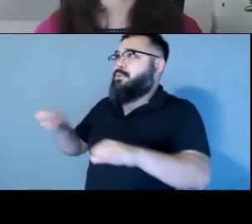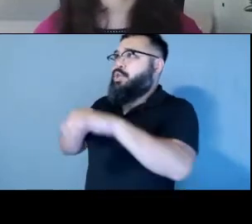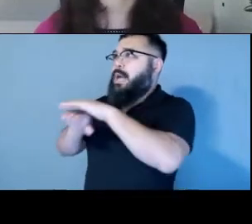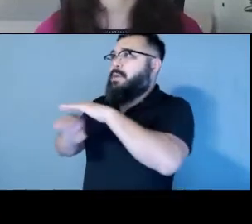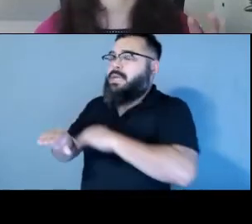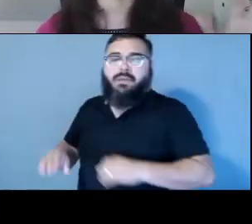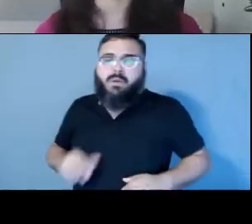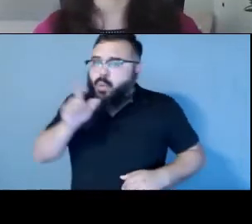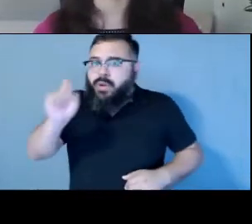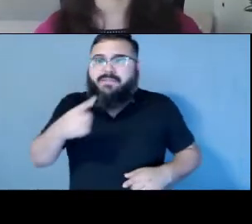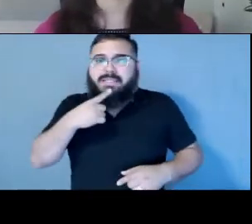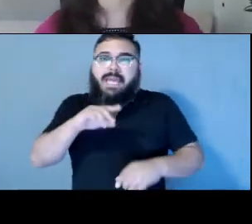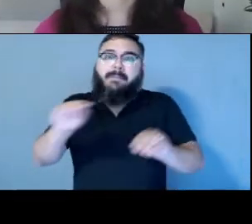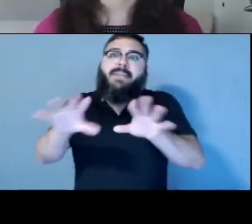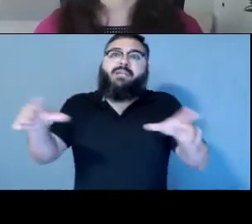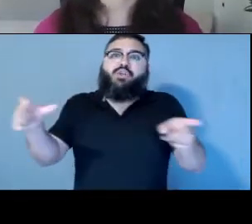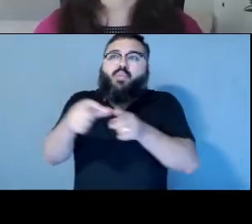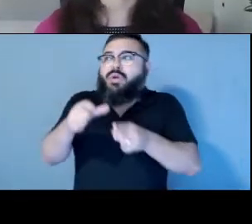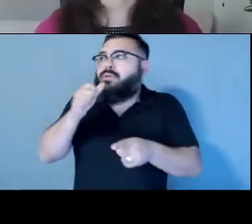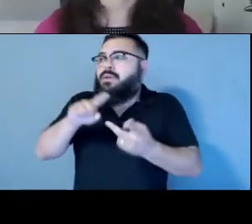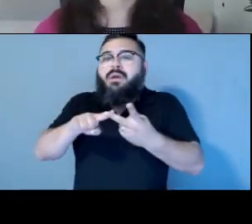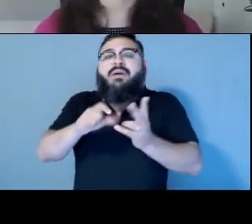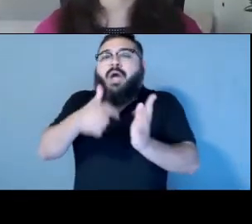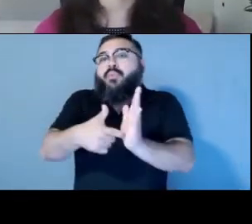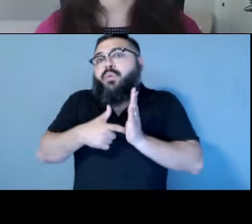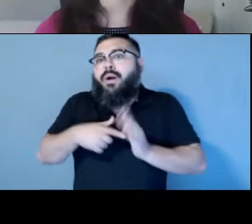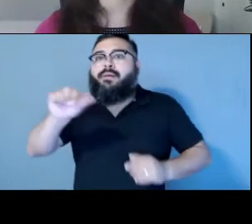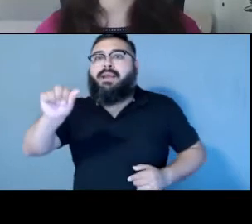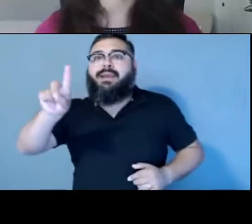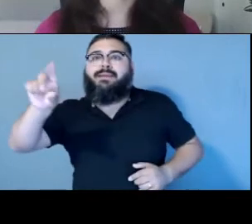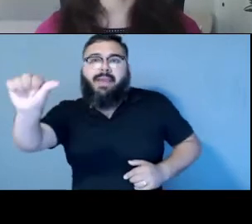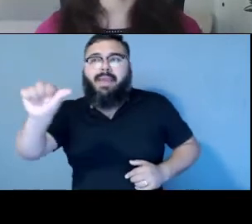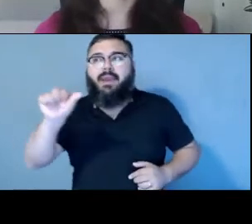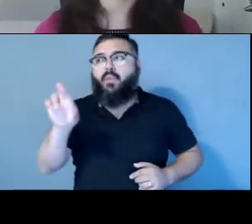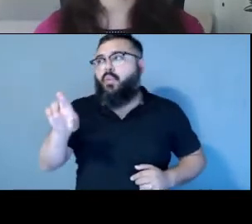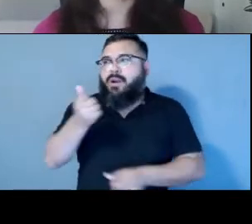they don't have to say the ADA or any kinda formal language.